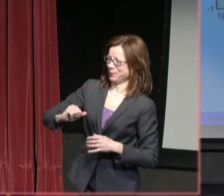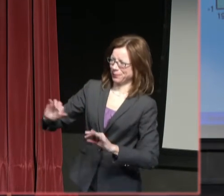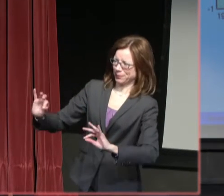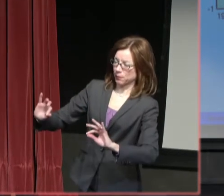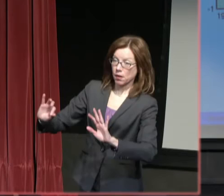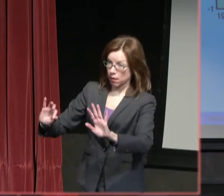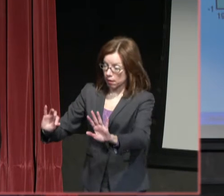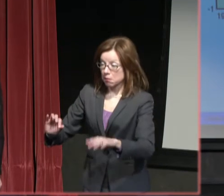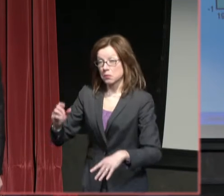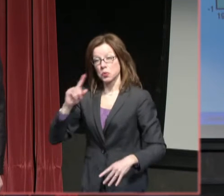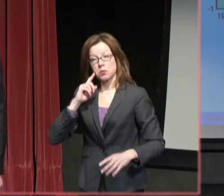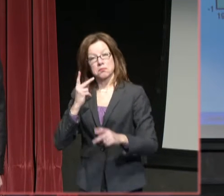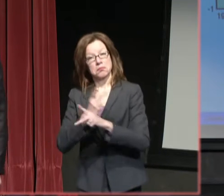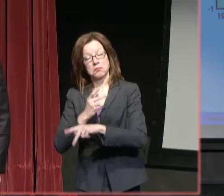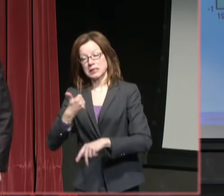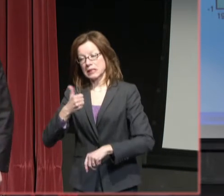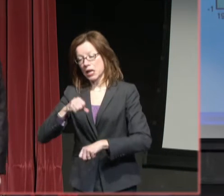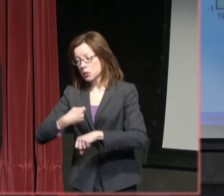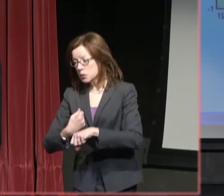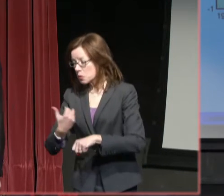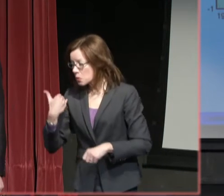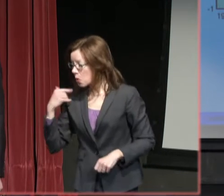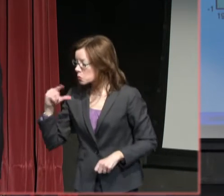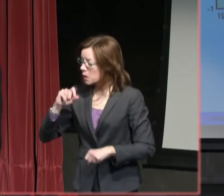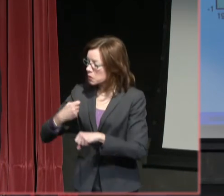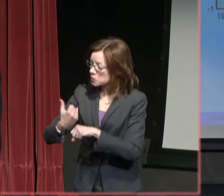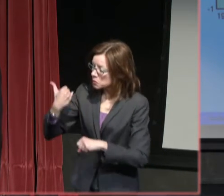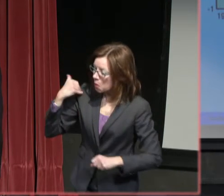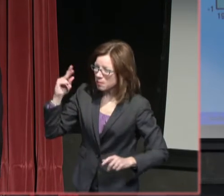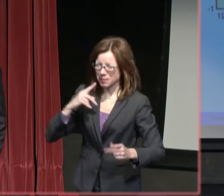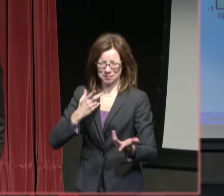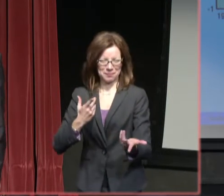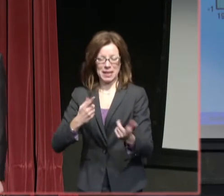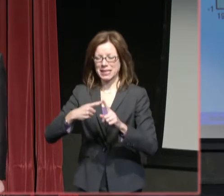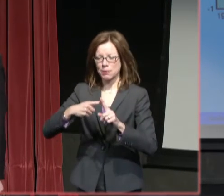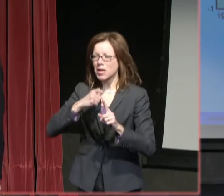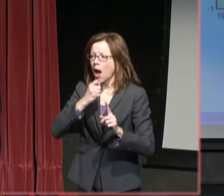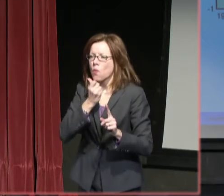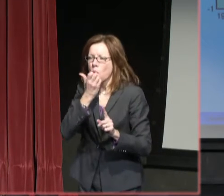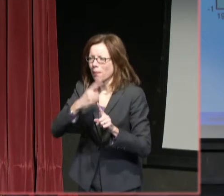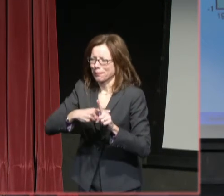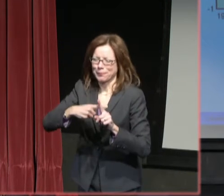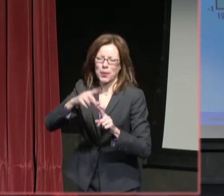or 20 years ago climate skeptics said the climate is not warming. They've given up on that argument now,